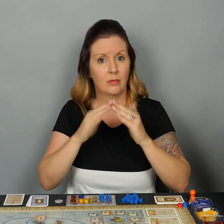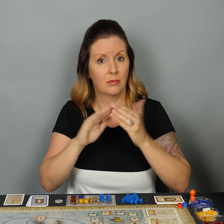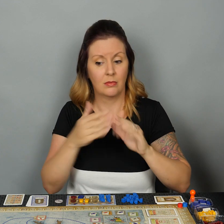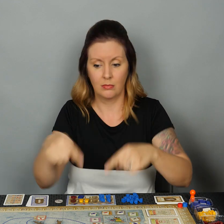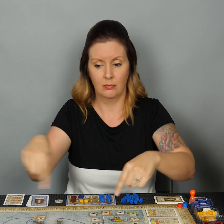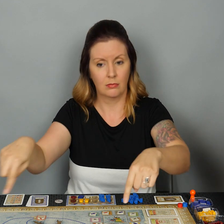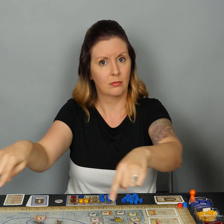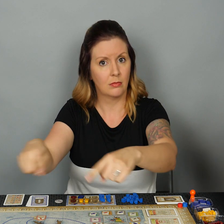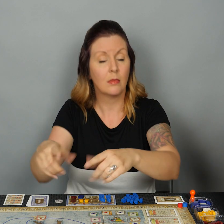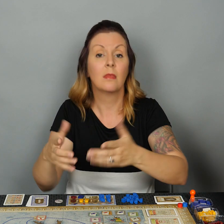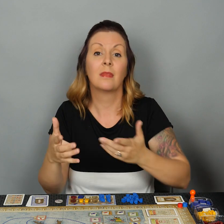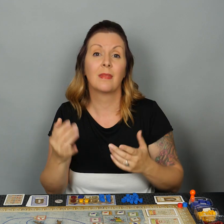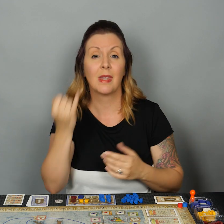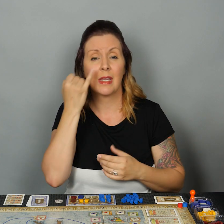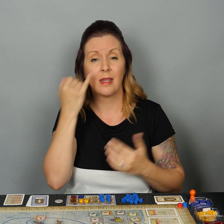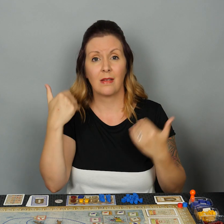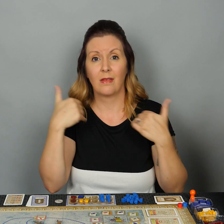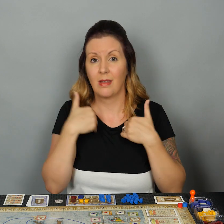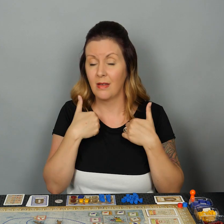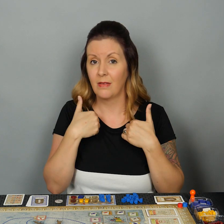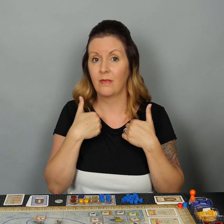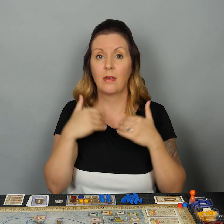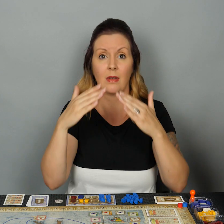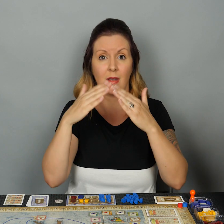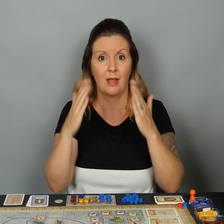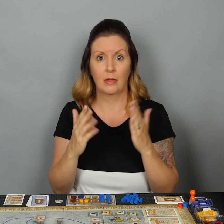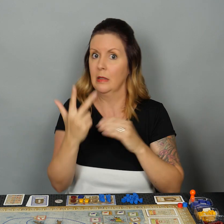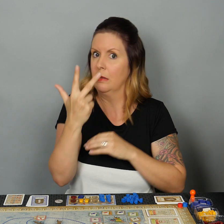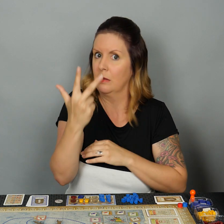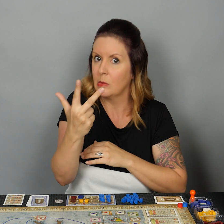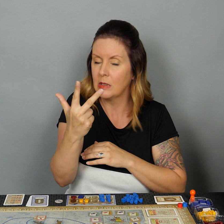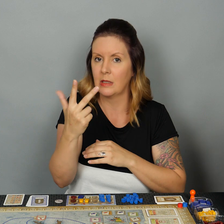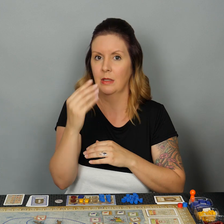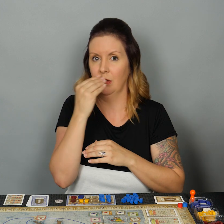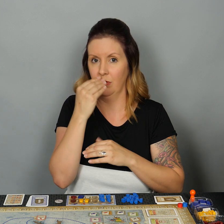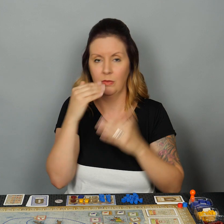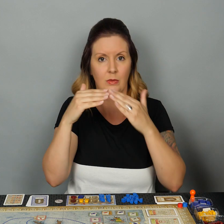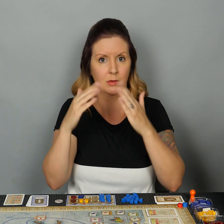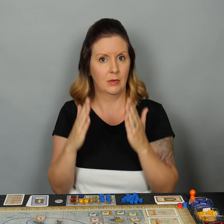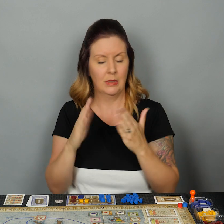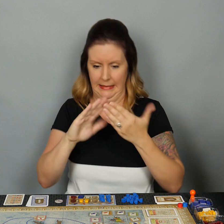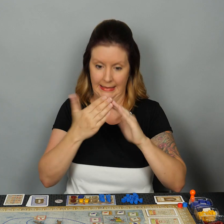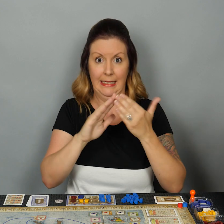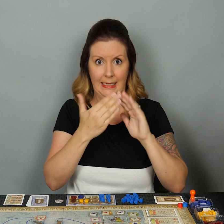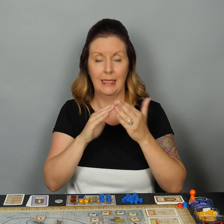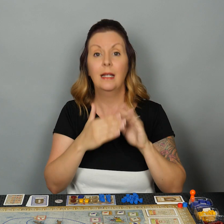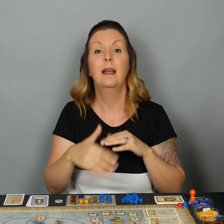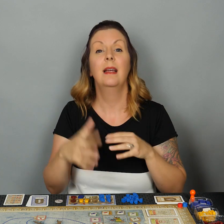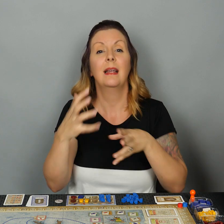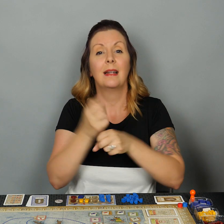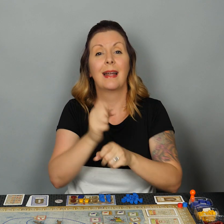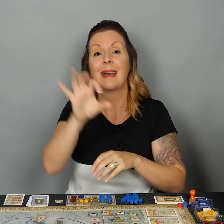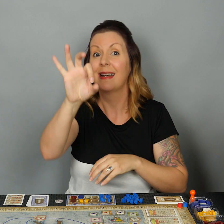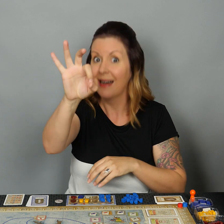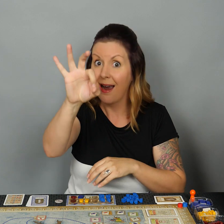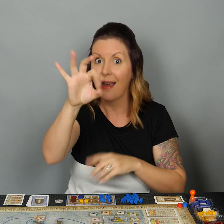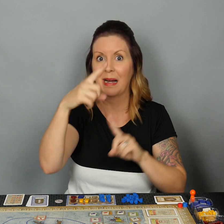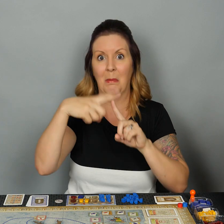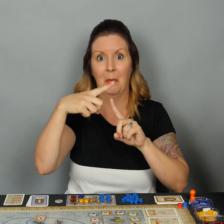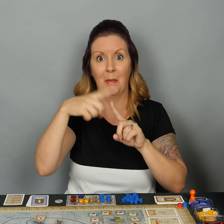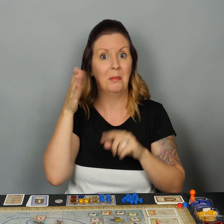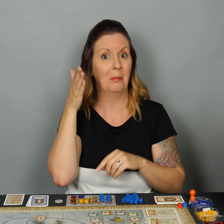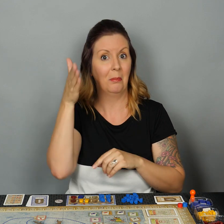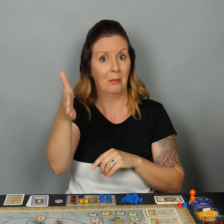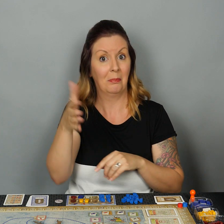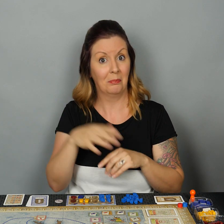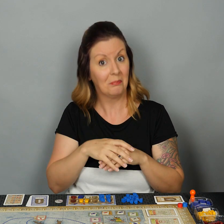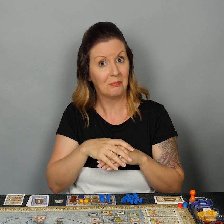So, if you have houses in 3 food cities, that gets you 9 points.